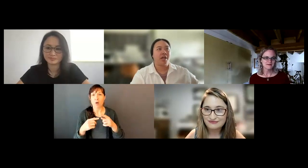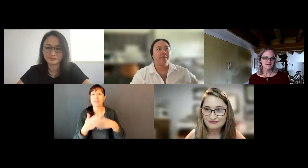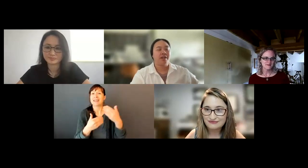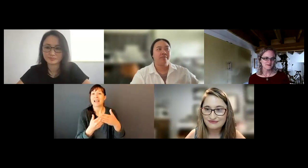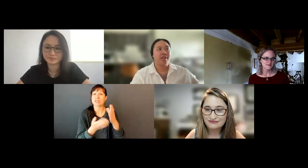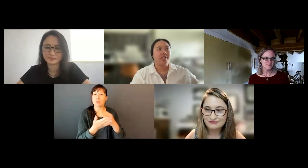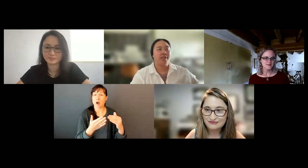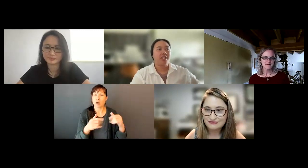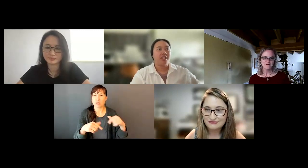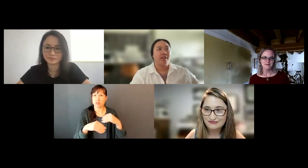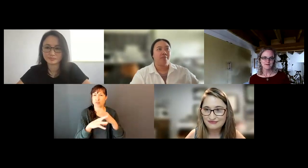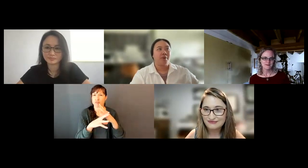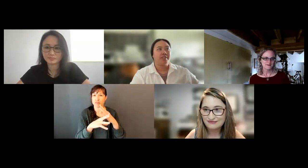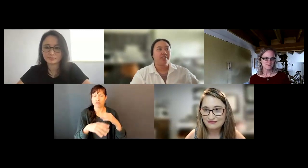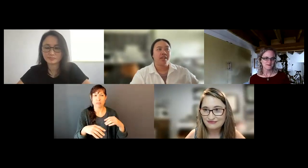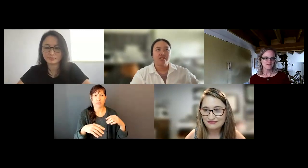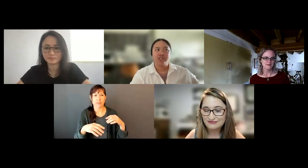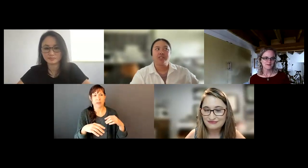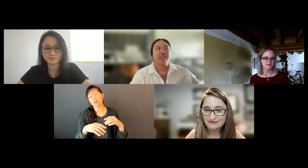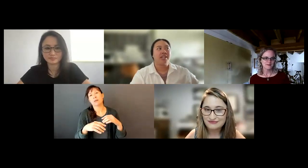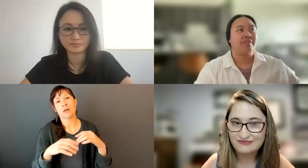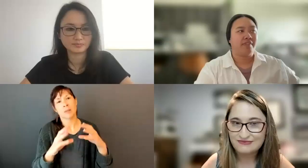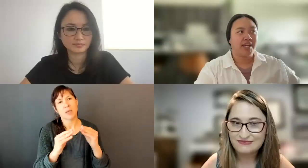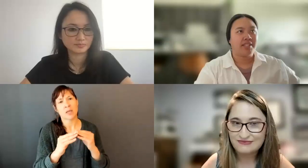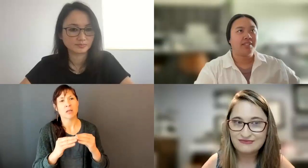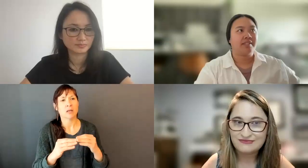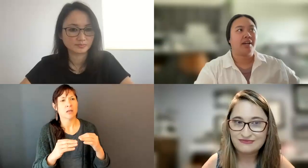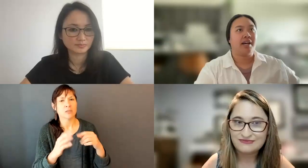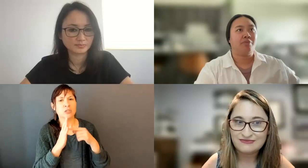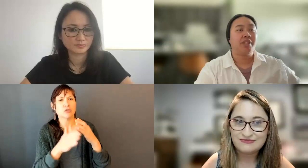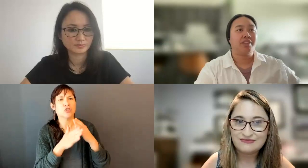about upcoming presentations and events